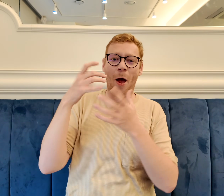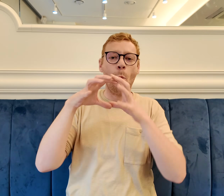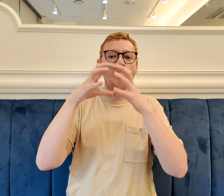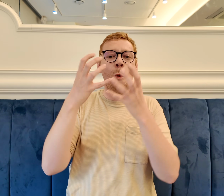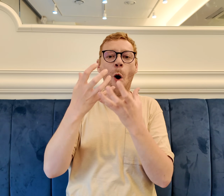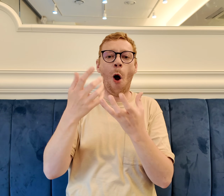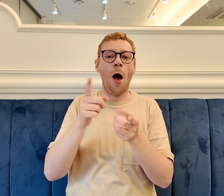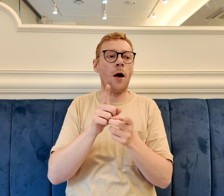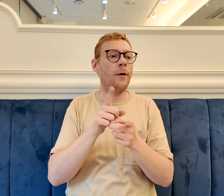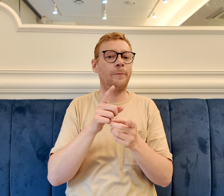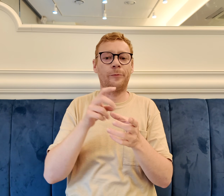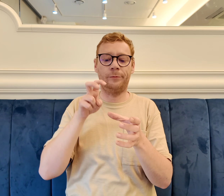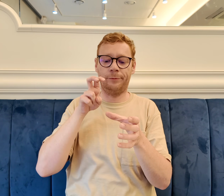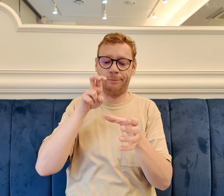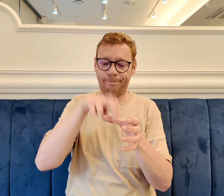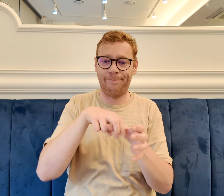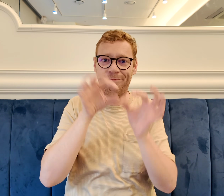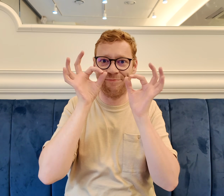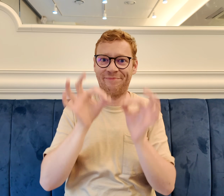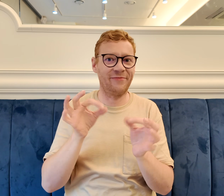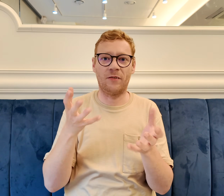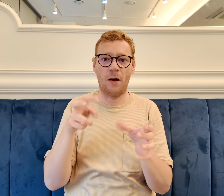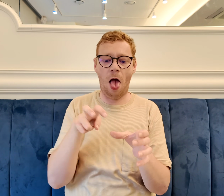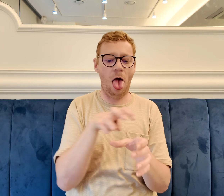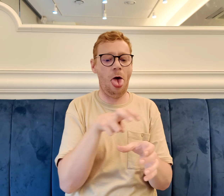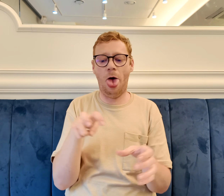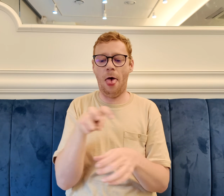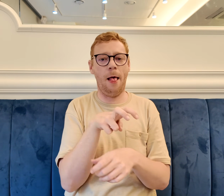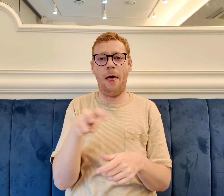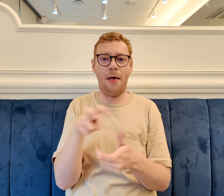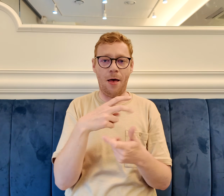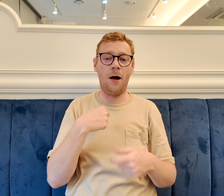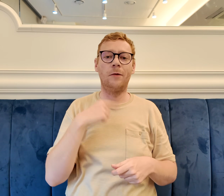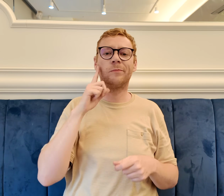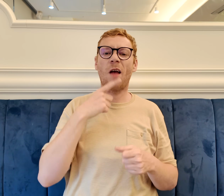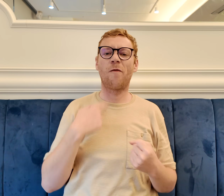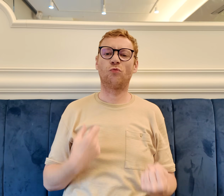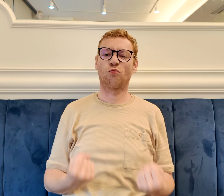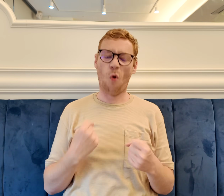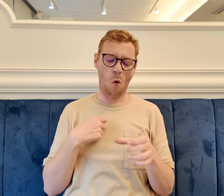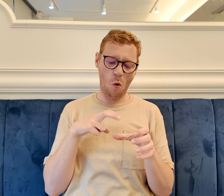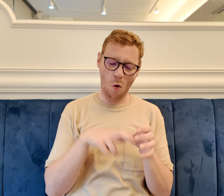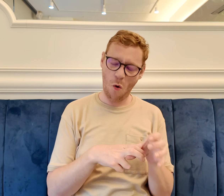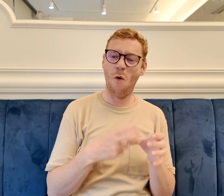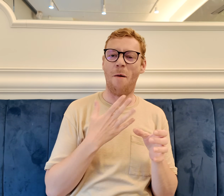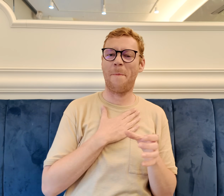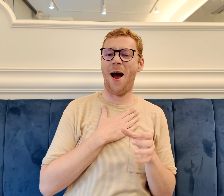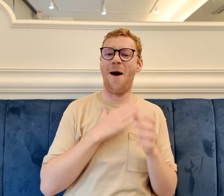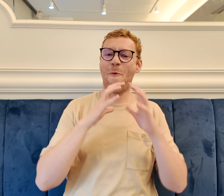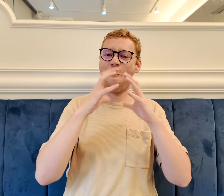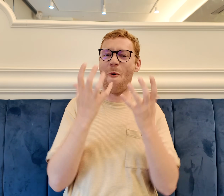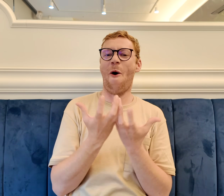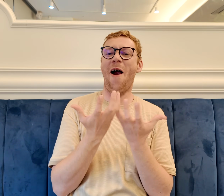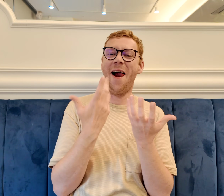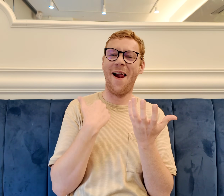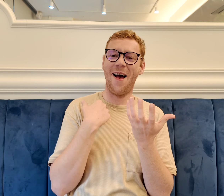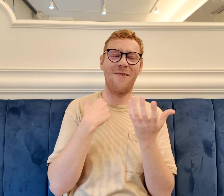This is true anywhere in the world. It's often difficult to clearly define one's identity. However, within the deaf community, things are different.